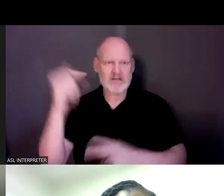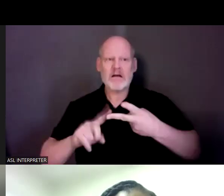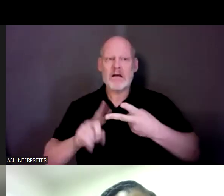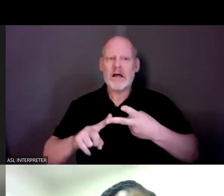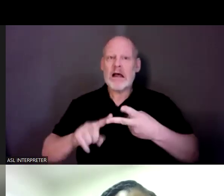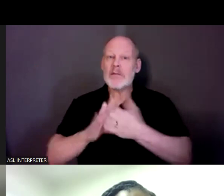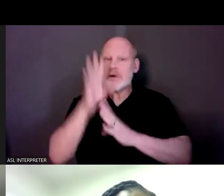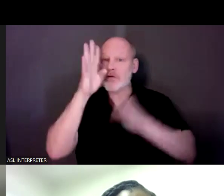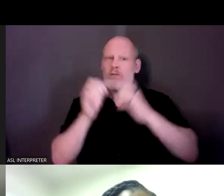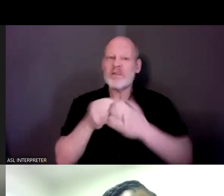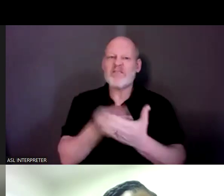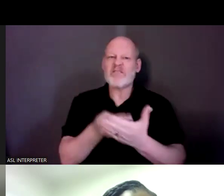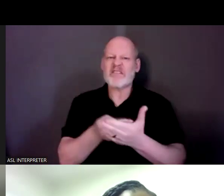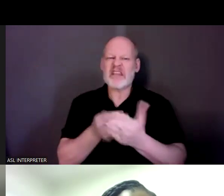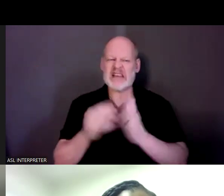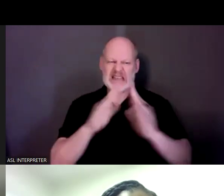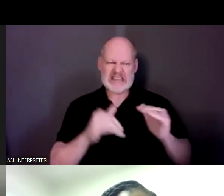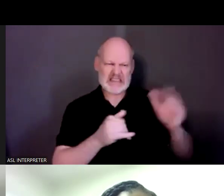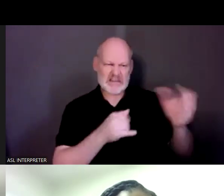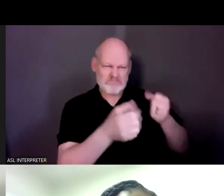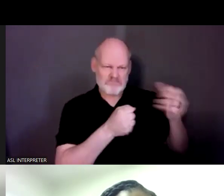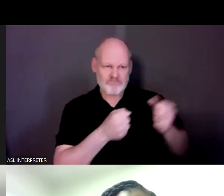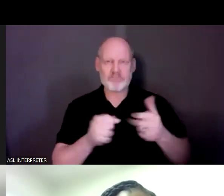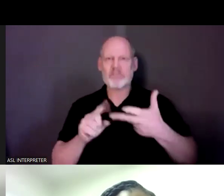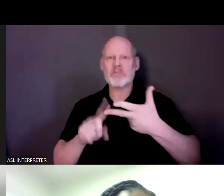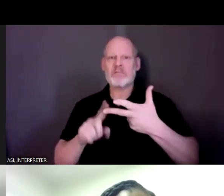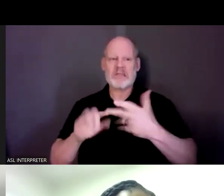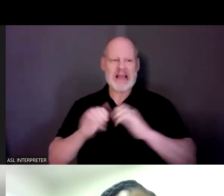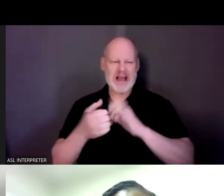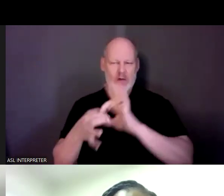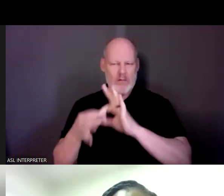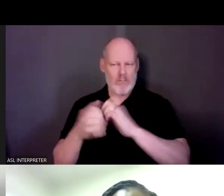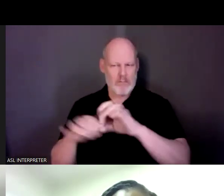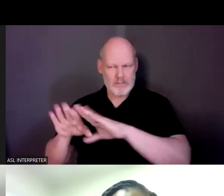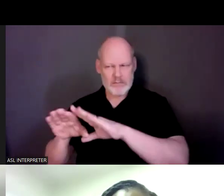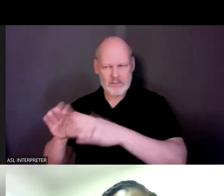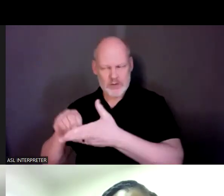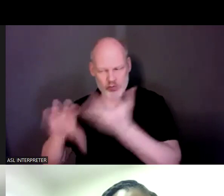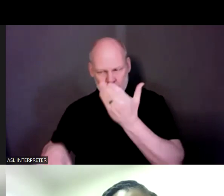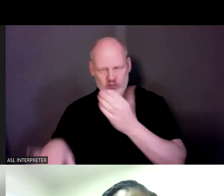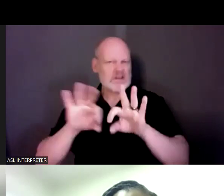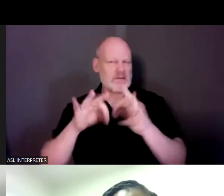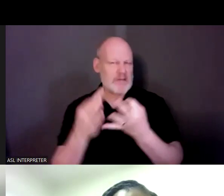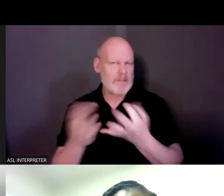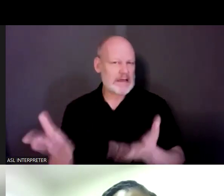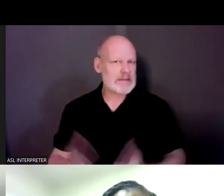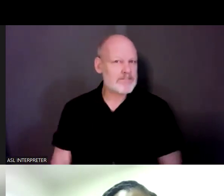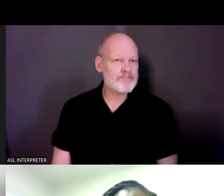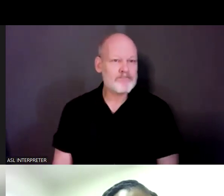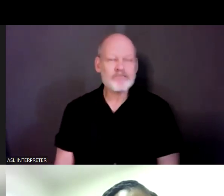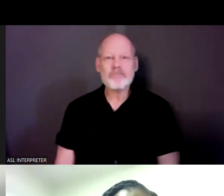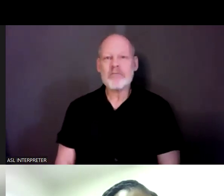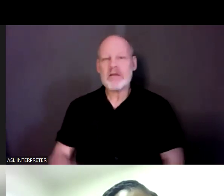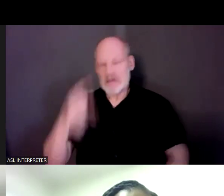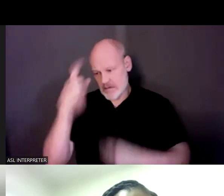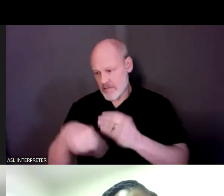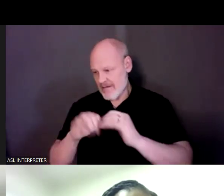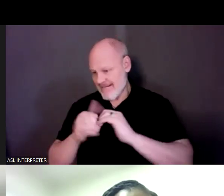way that how are we connecting with our kids and our families so that we can help these